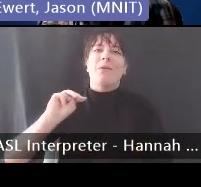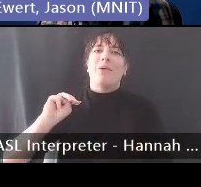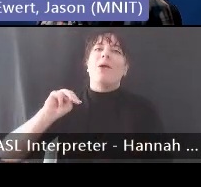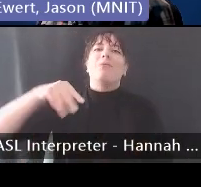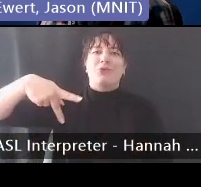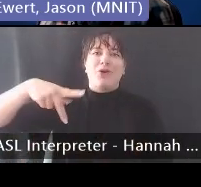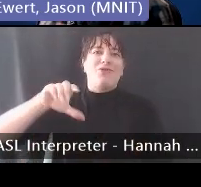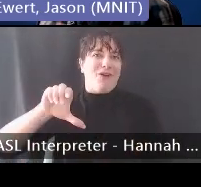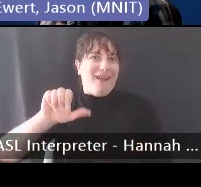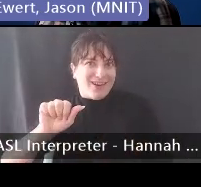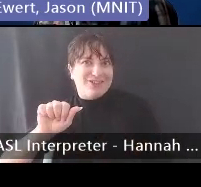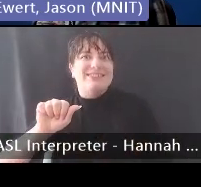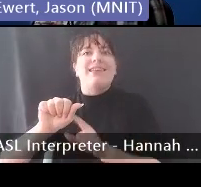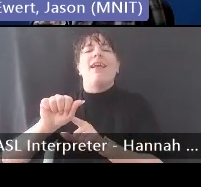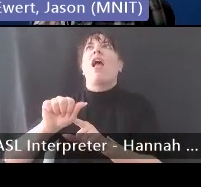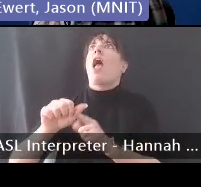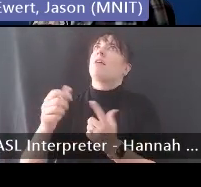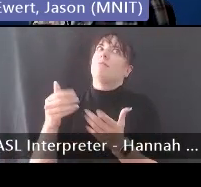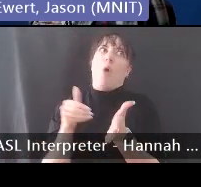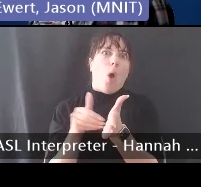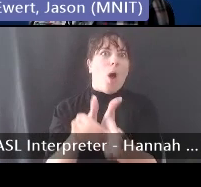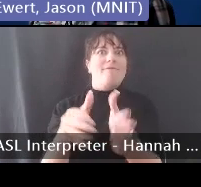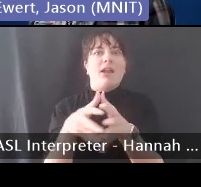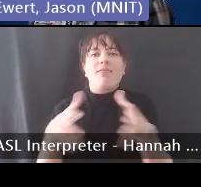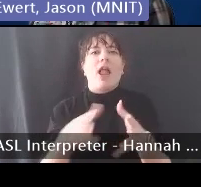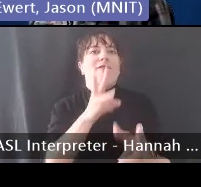and I still find new lakes that are near me that I didn't know about.